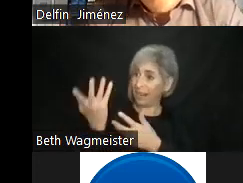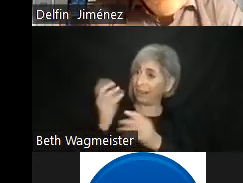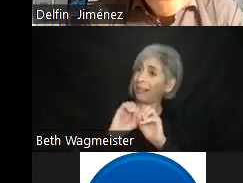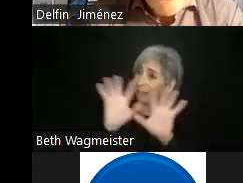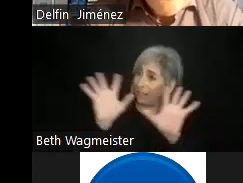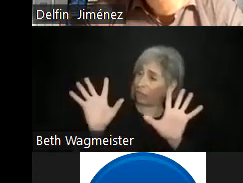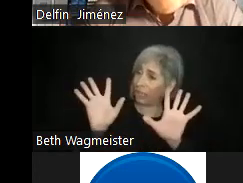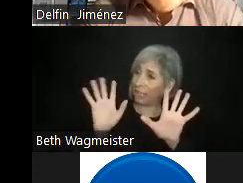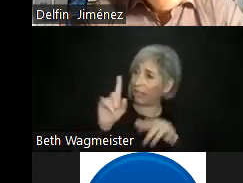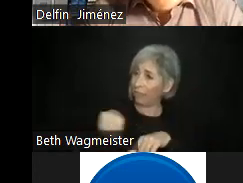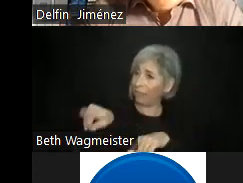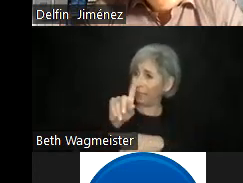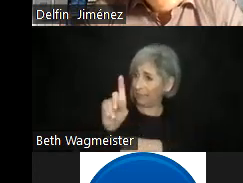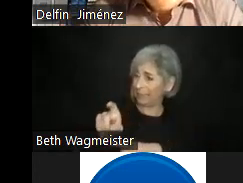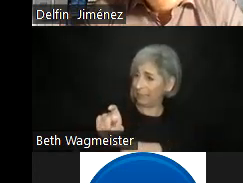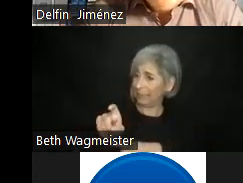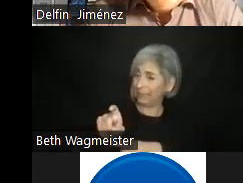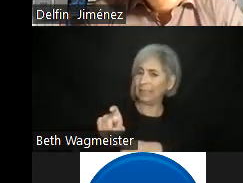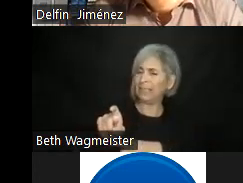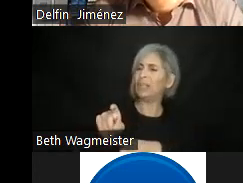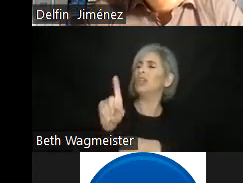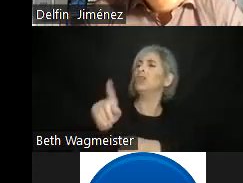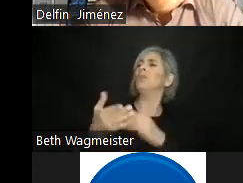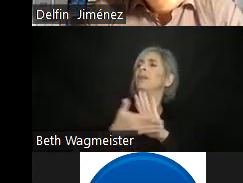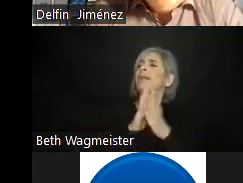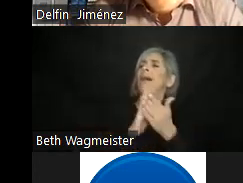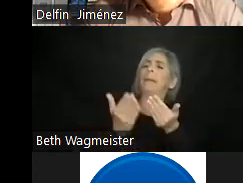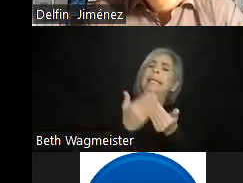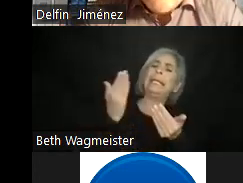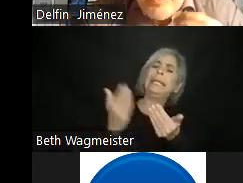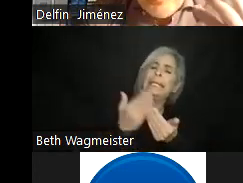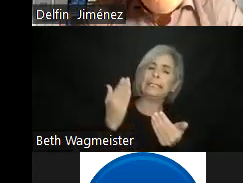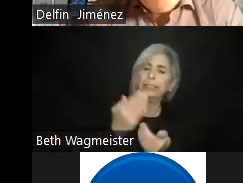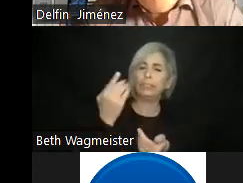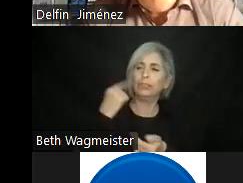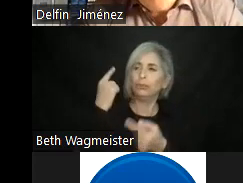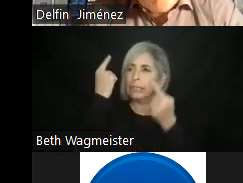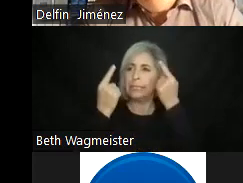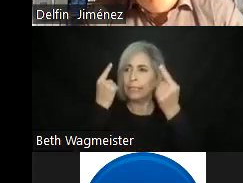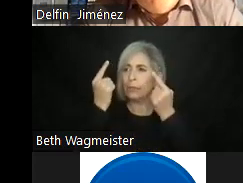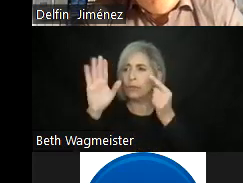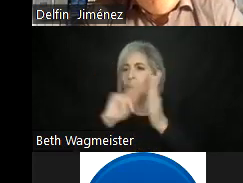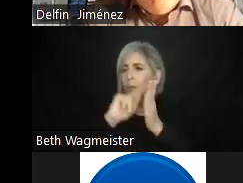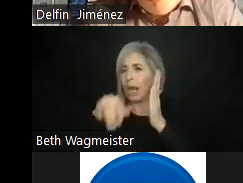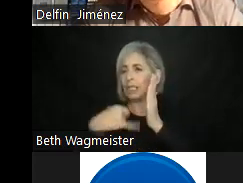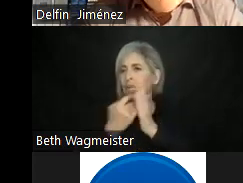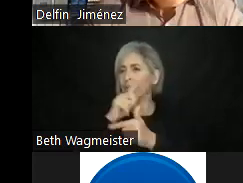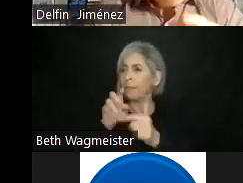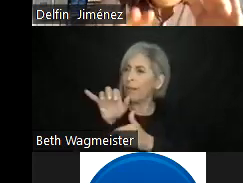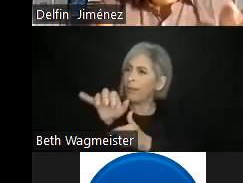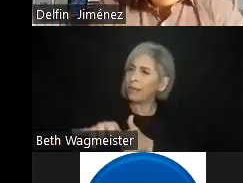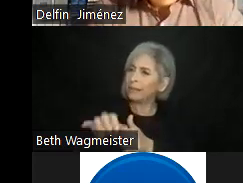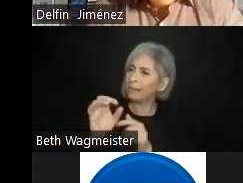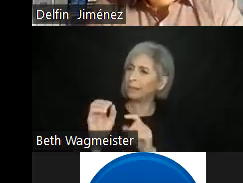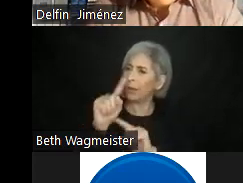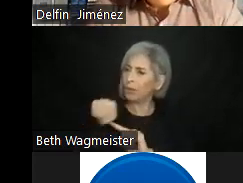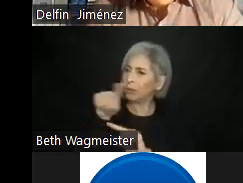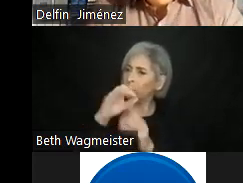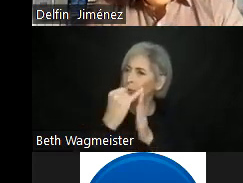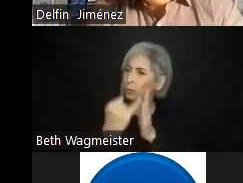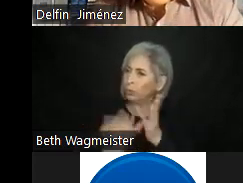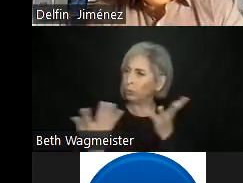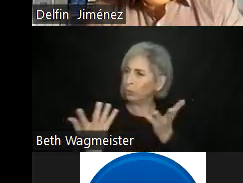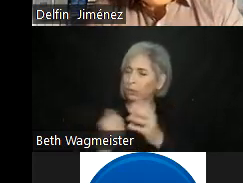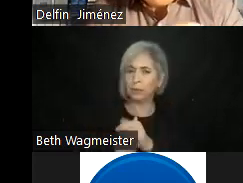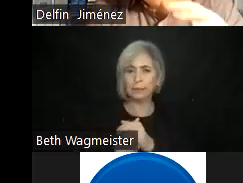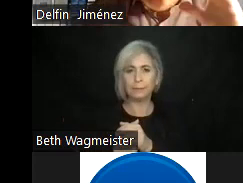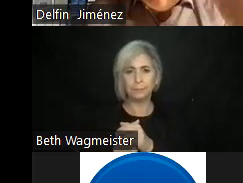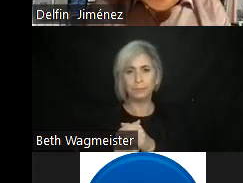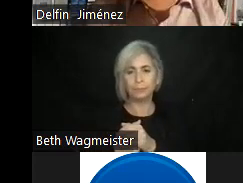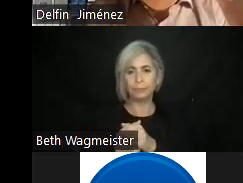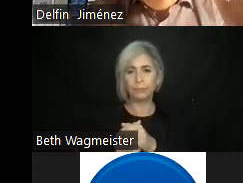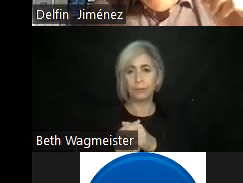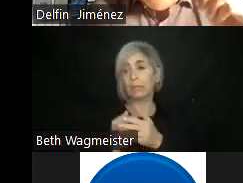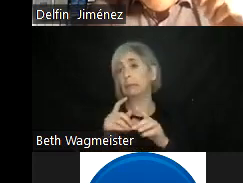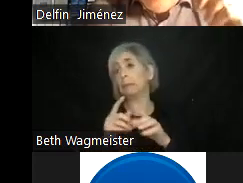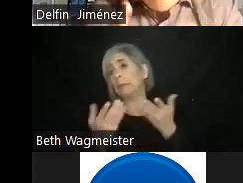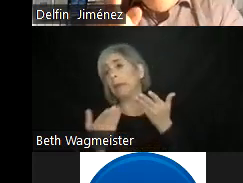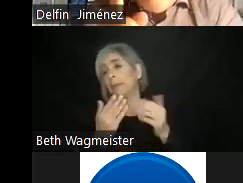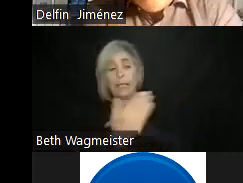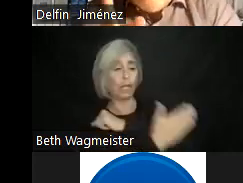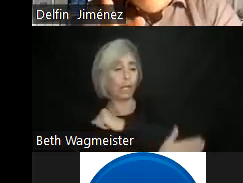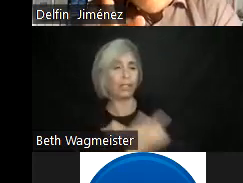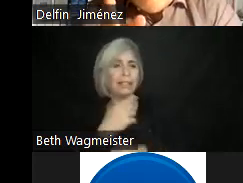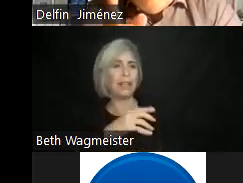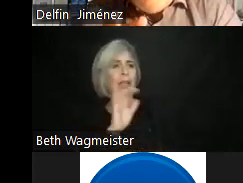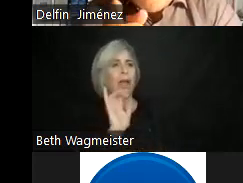this is easier to consider in your project. And then in a country maybe they say oh, this is 90.